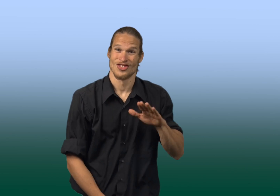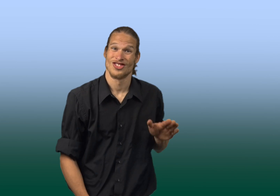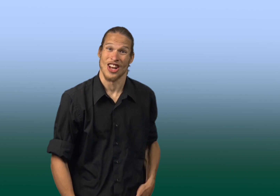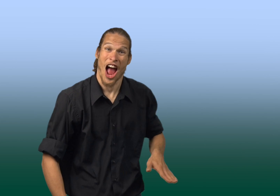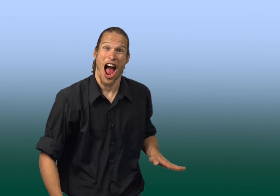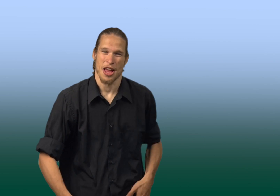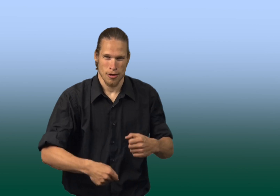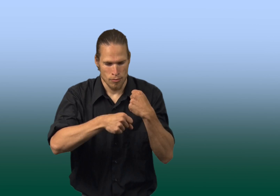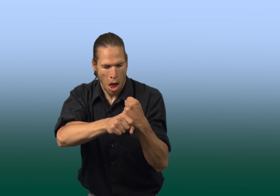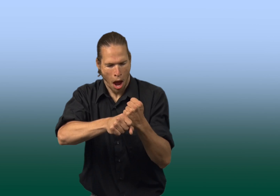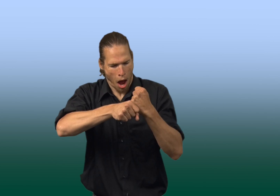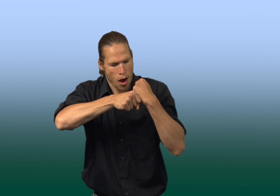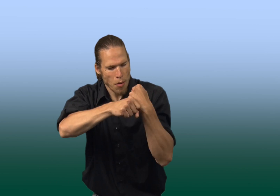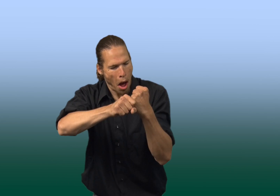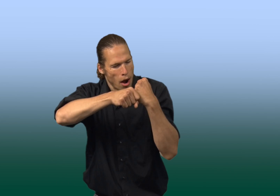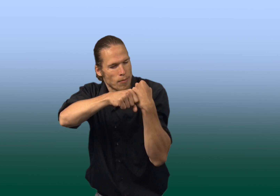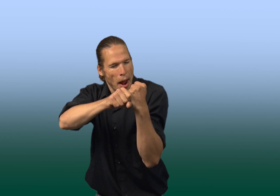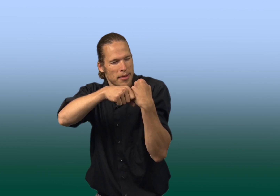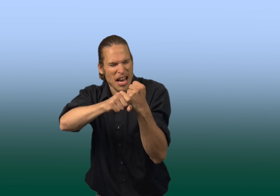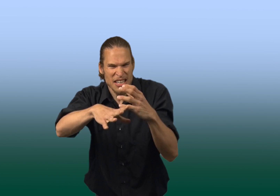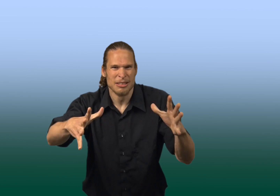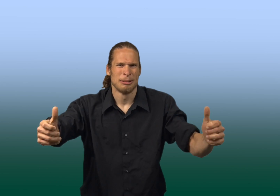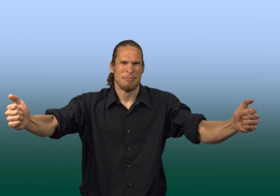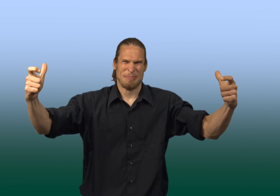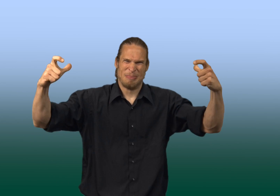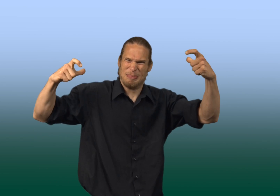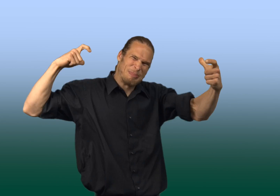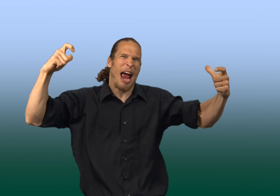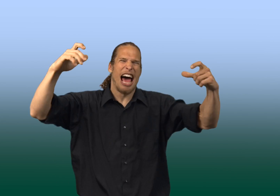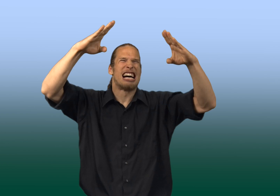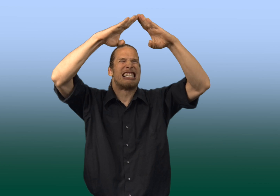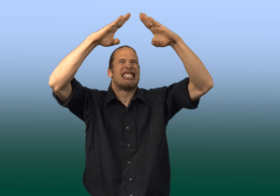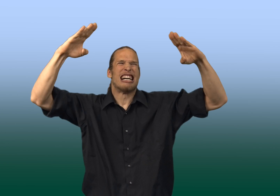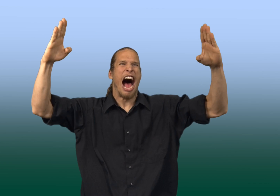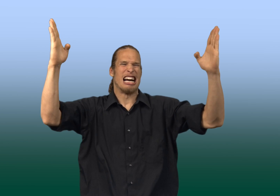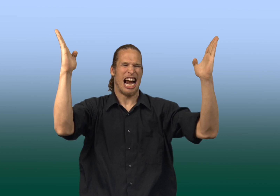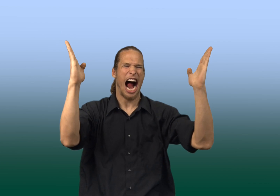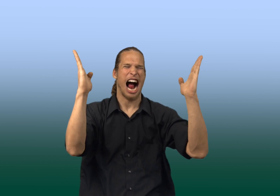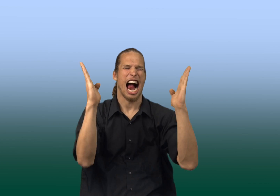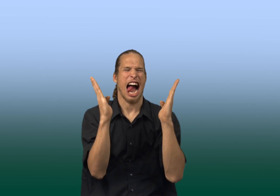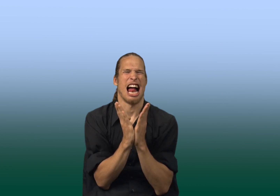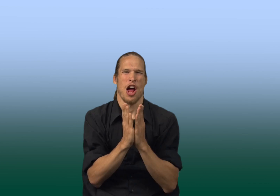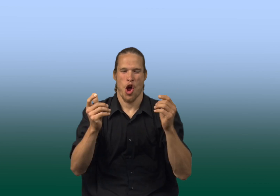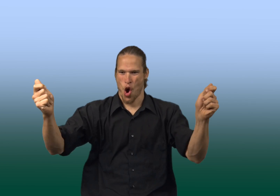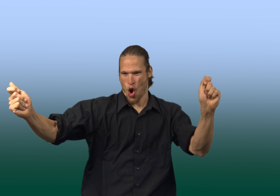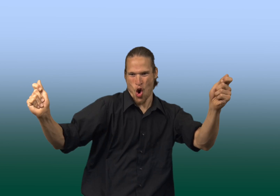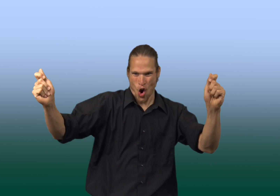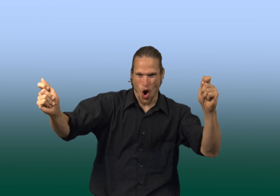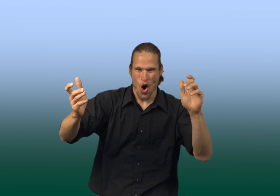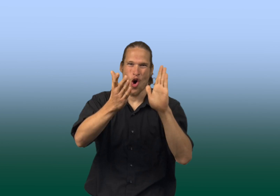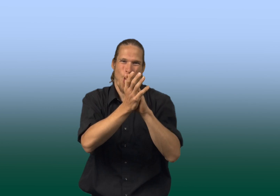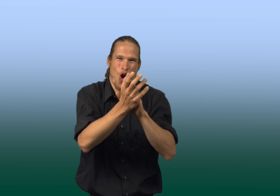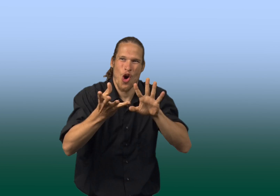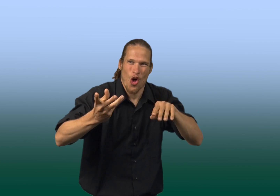The dog made his kite and it was so big in a diamond shape.